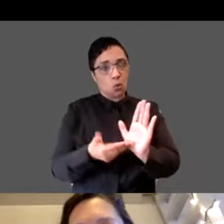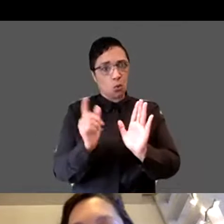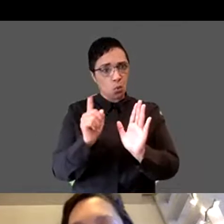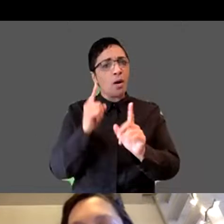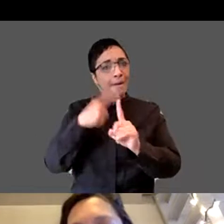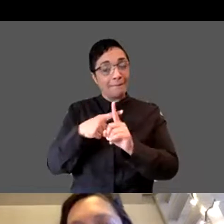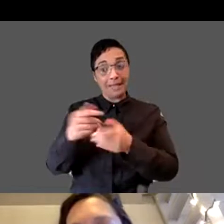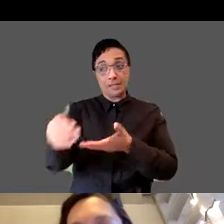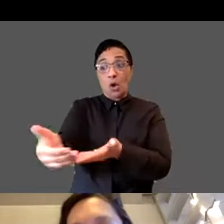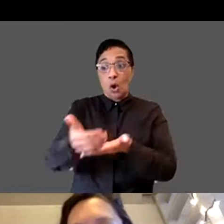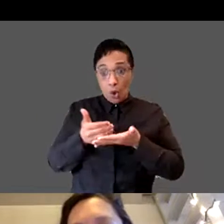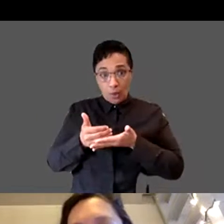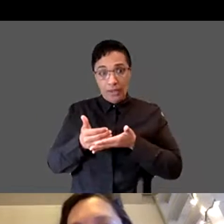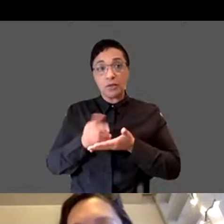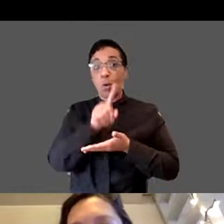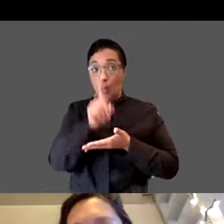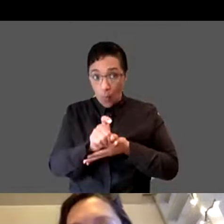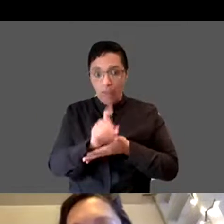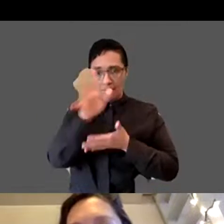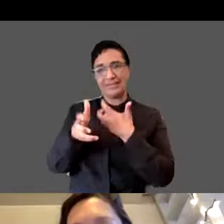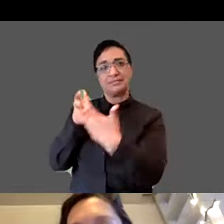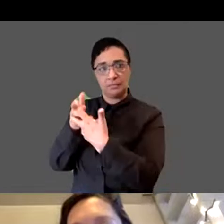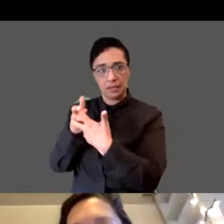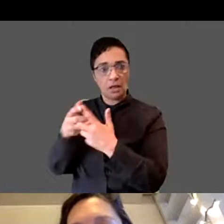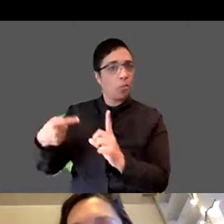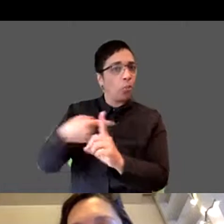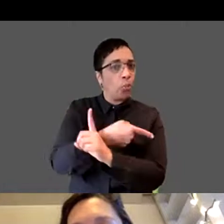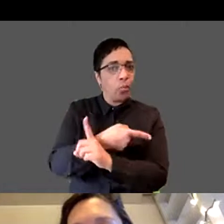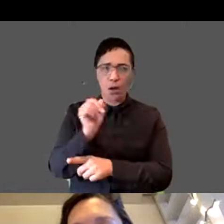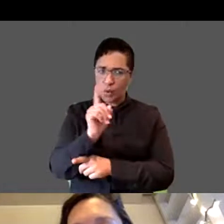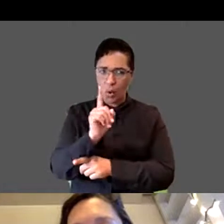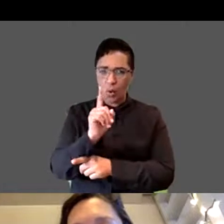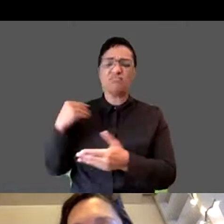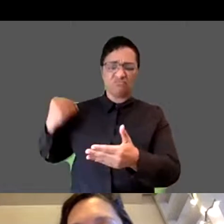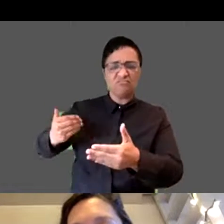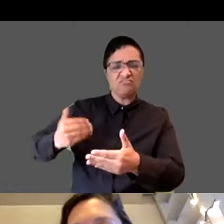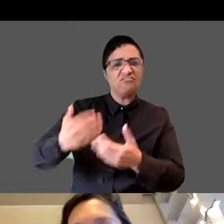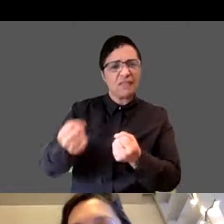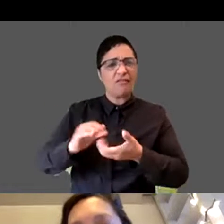And there's a long history of that in statistical agencies. But they are somewhat unique in that.